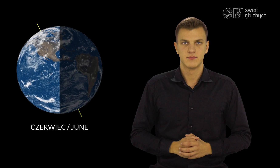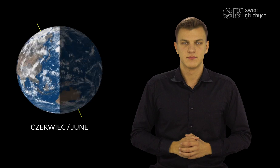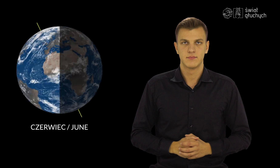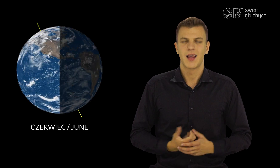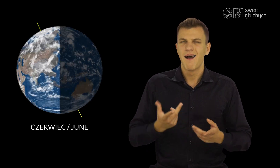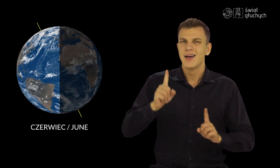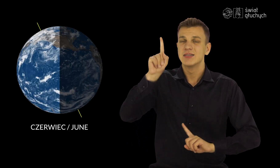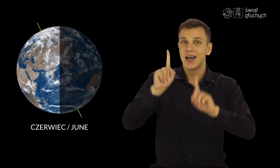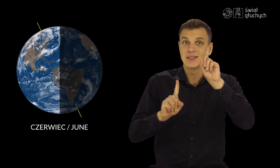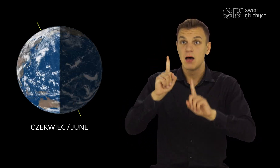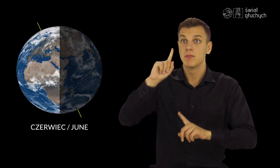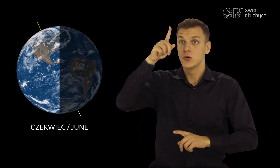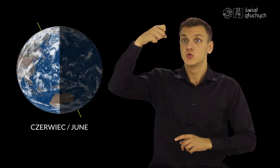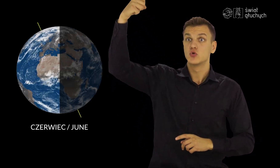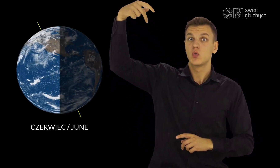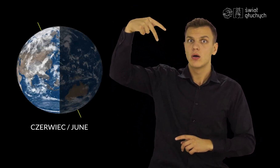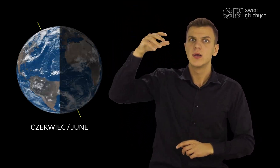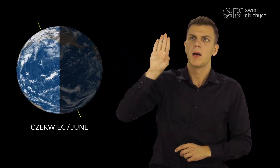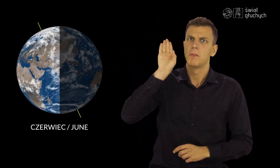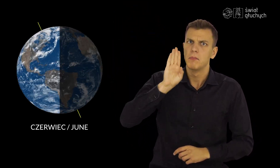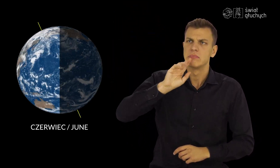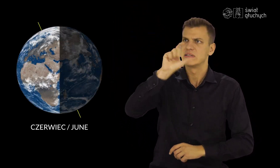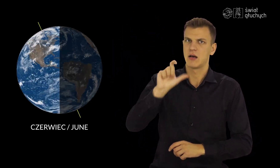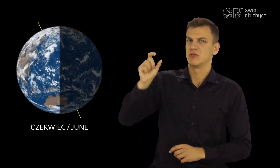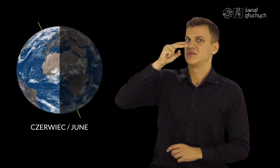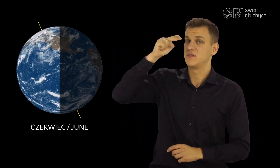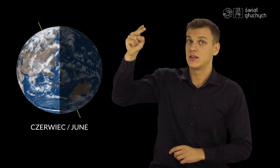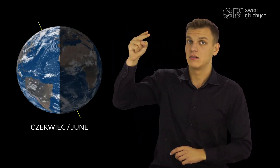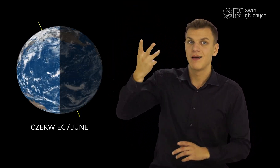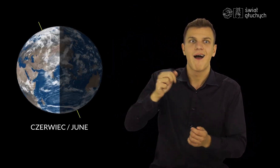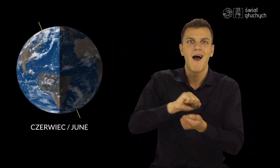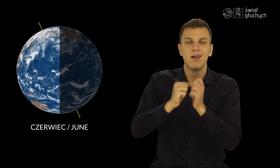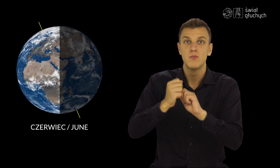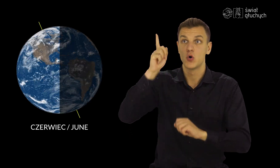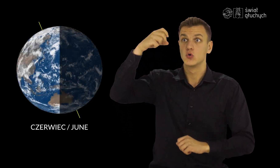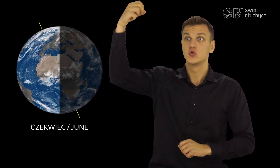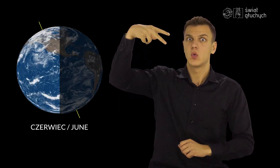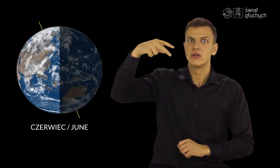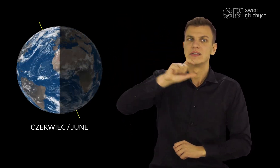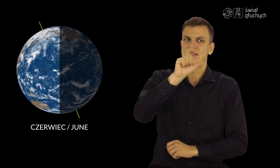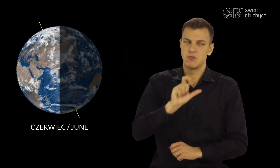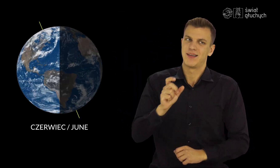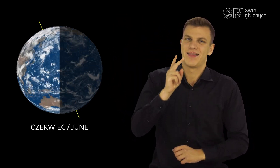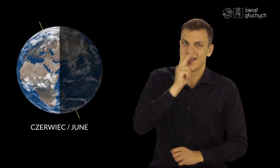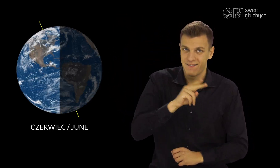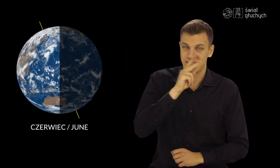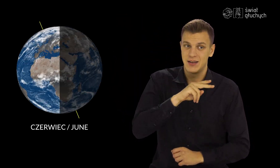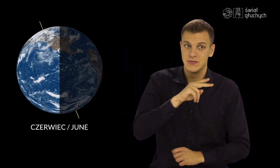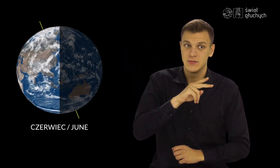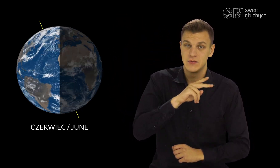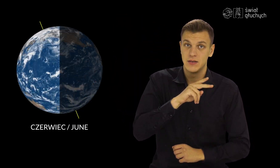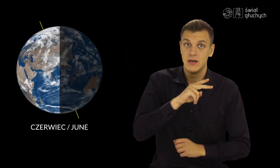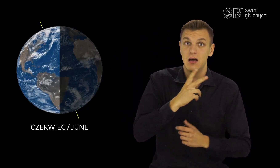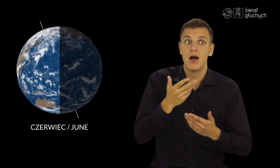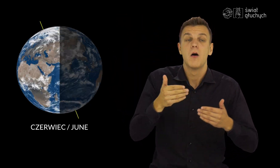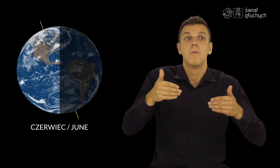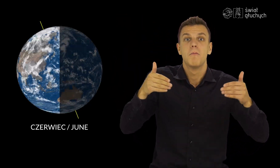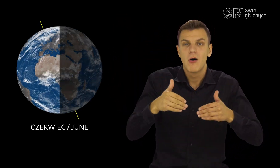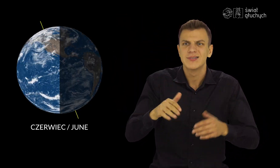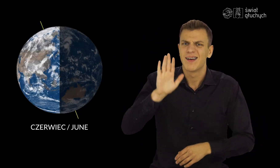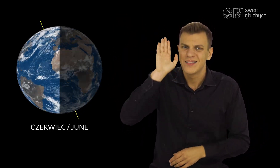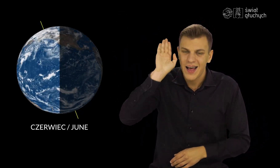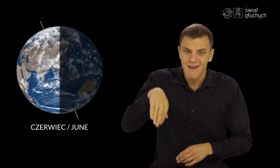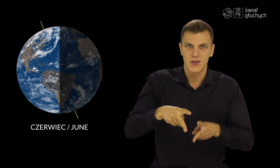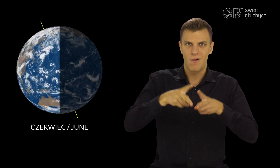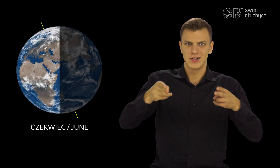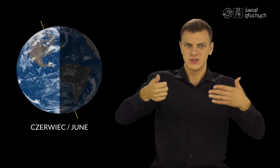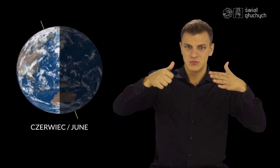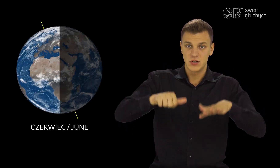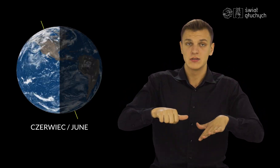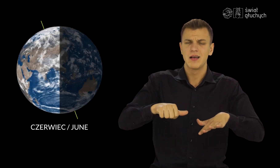Both the polar day and night can last as long as half a year -